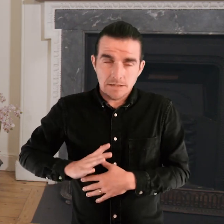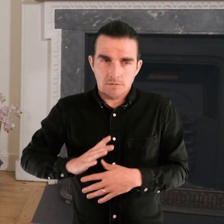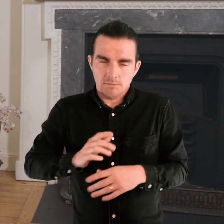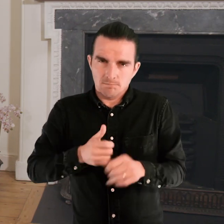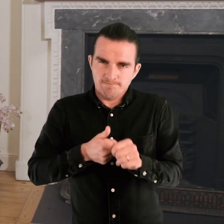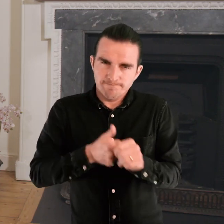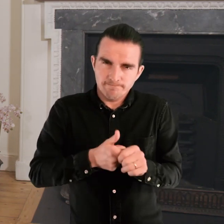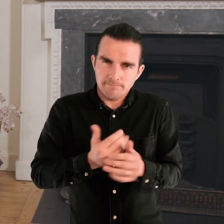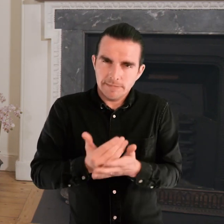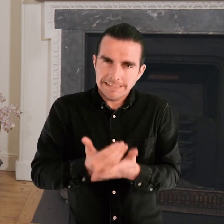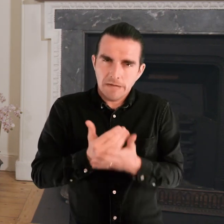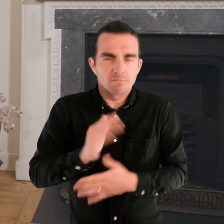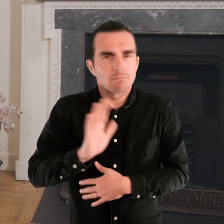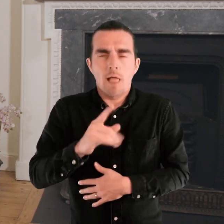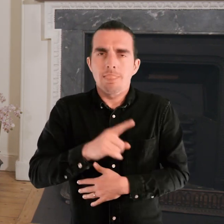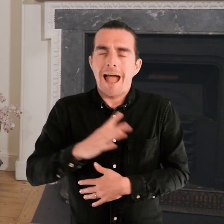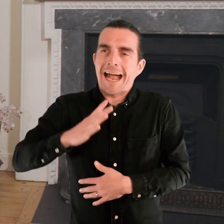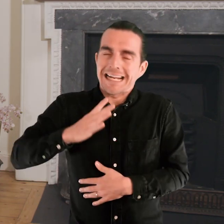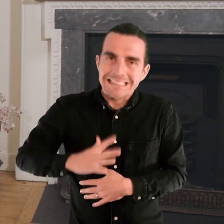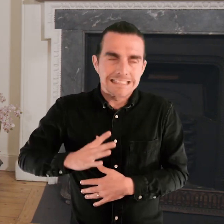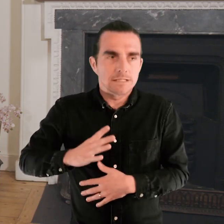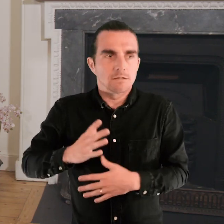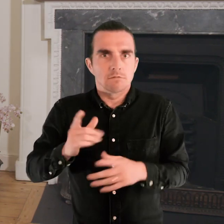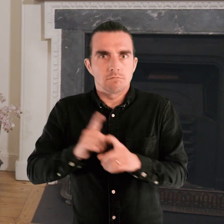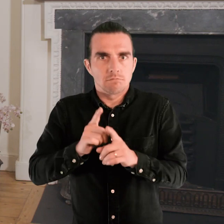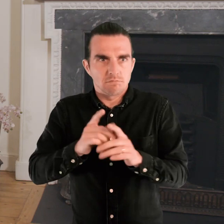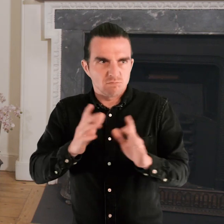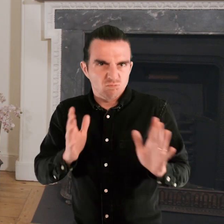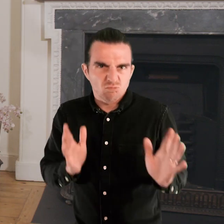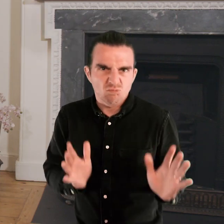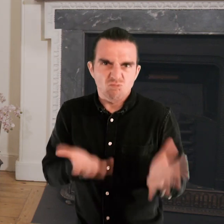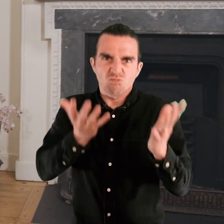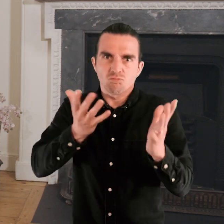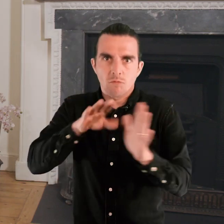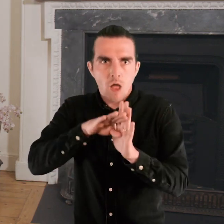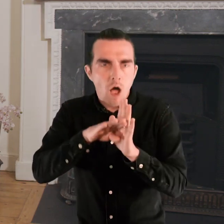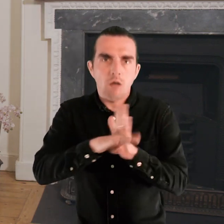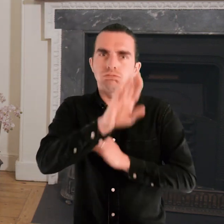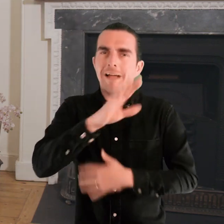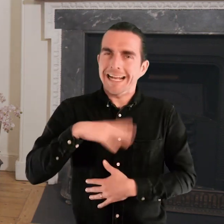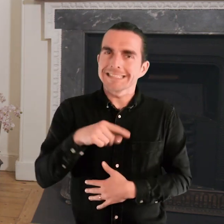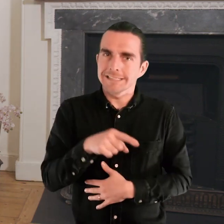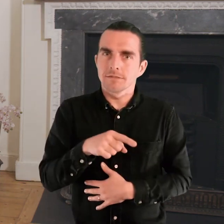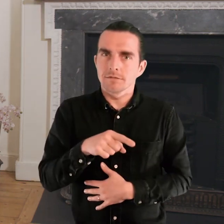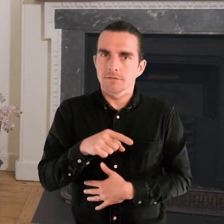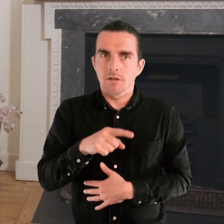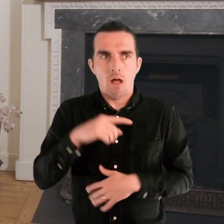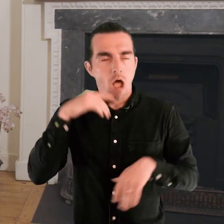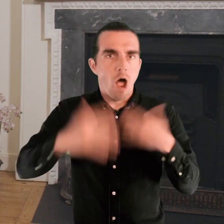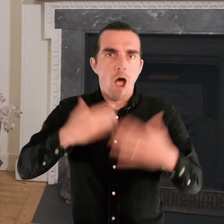I think they need something more like a springboard, something that enables them to launch themselves into adult life,